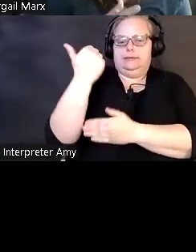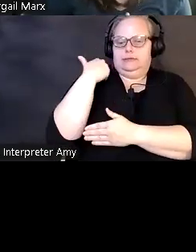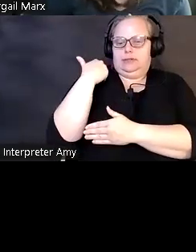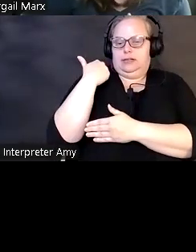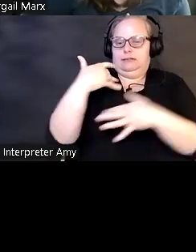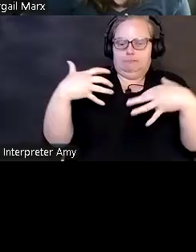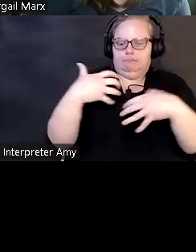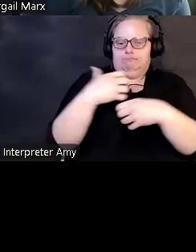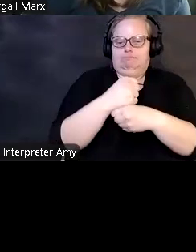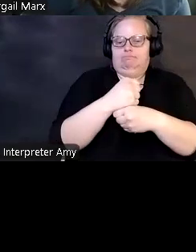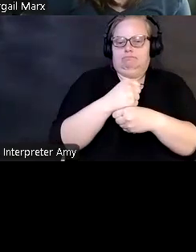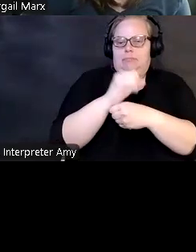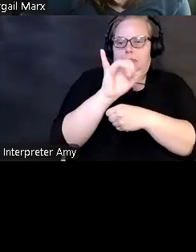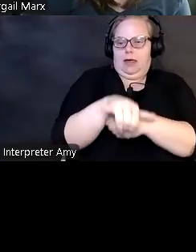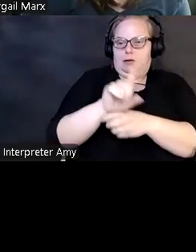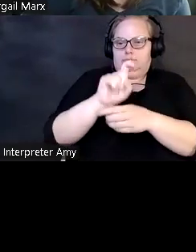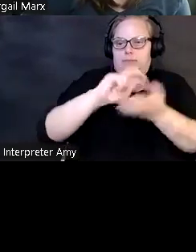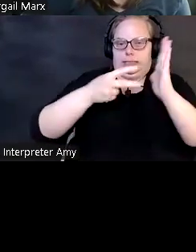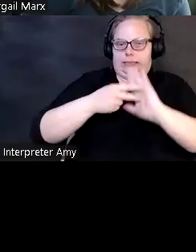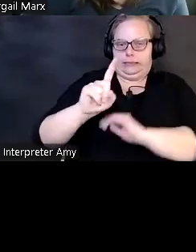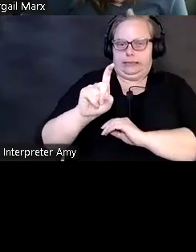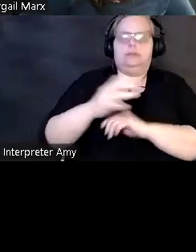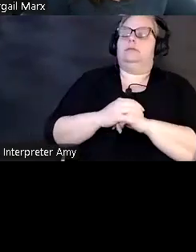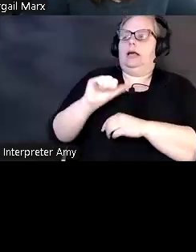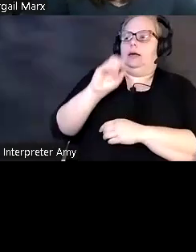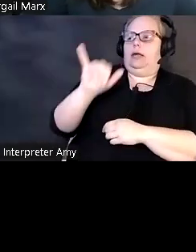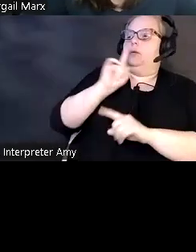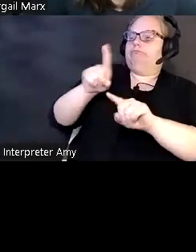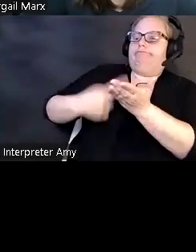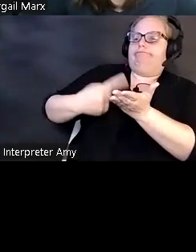We are going to talk a little bit later on about funding for communication systems, and